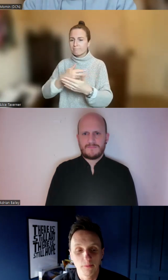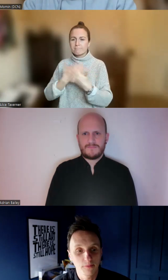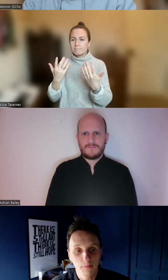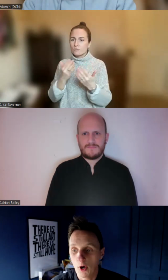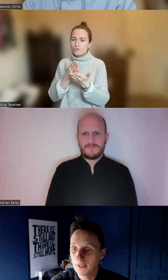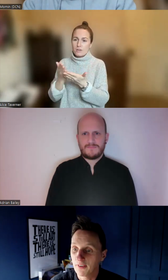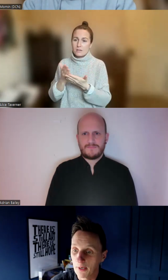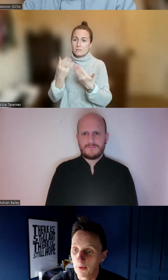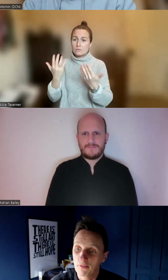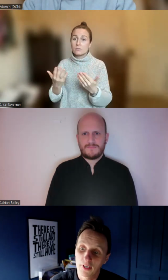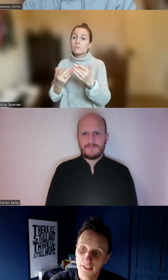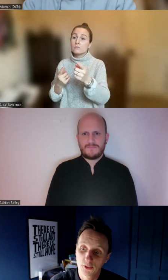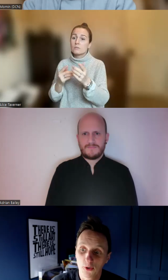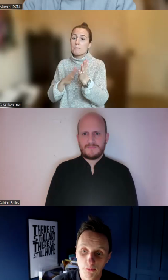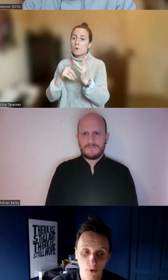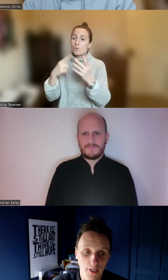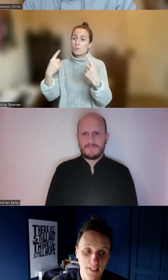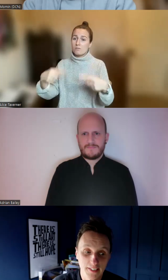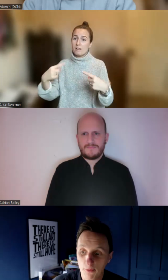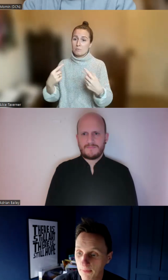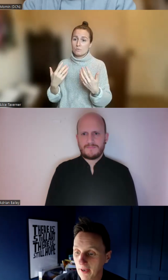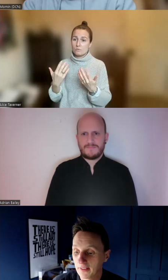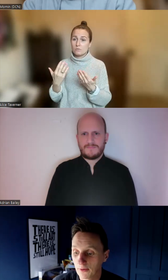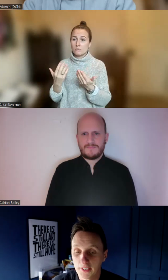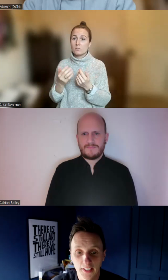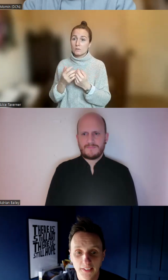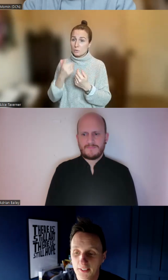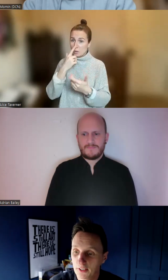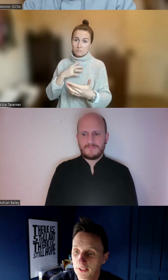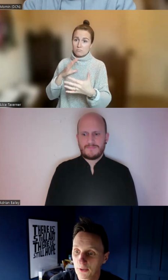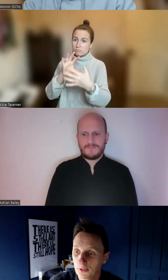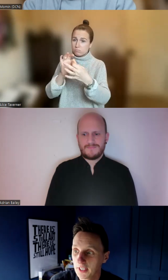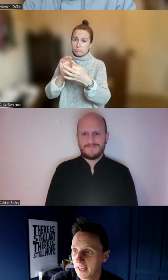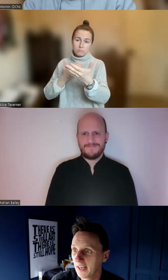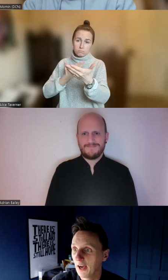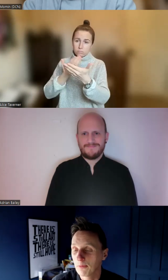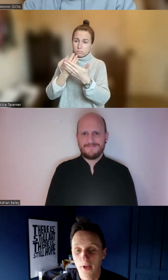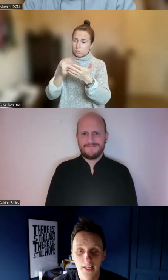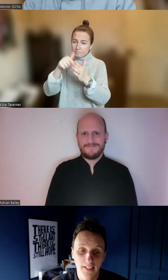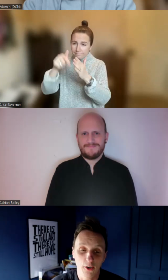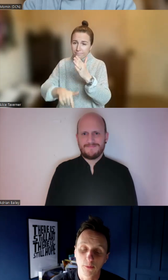Mo is available if you'd like to talk more in detail about all these things that he's talked through today. We're here to help.